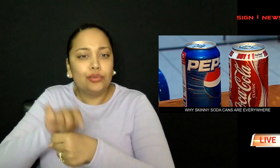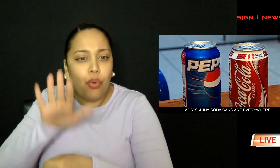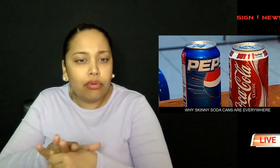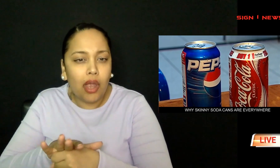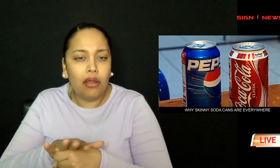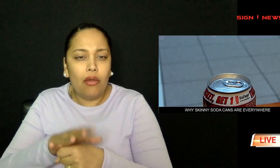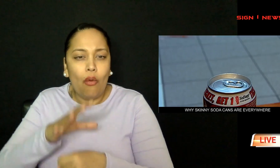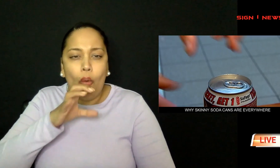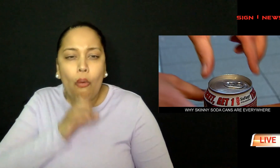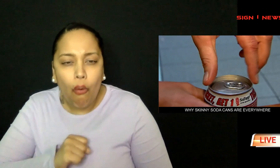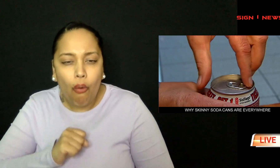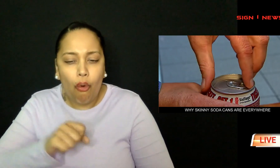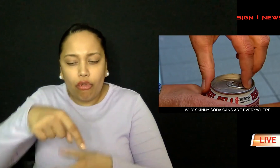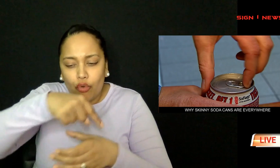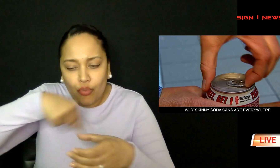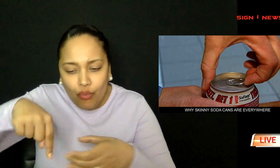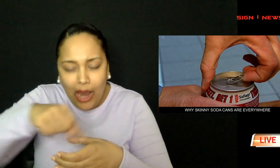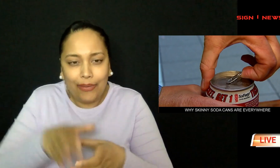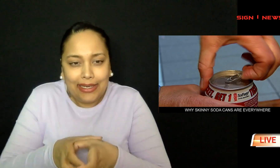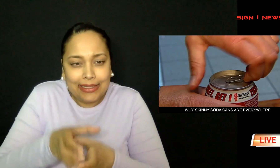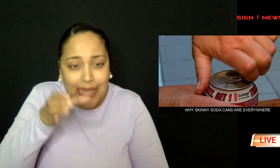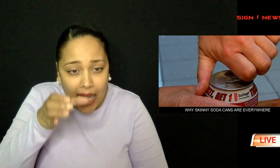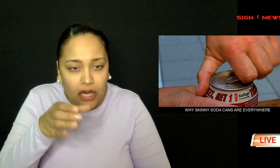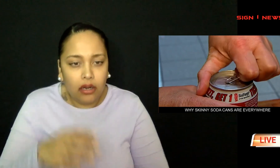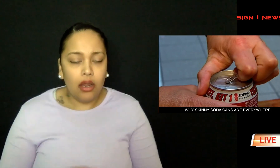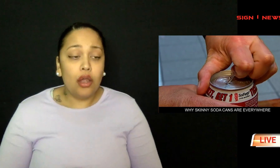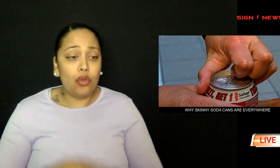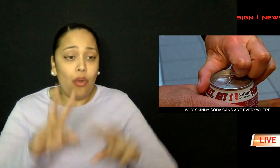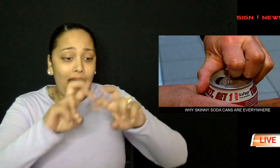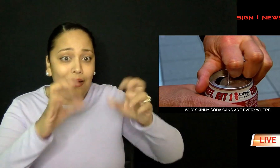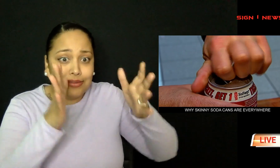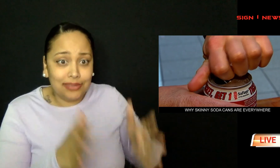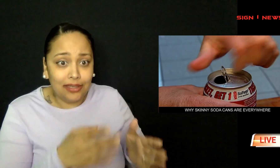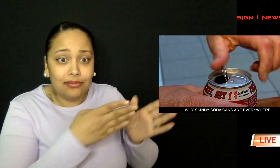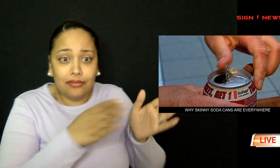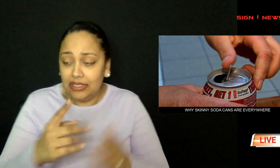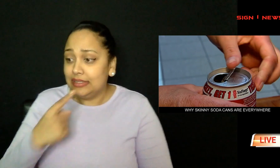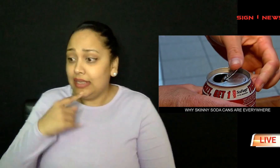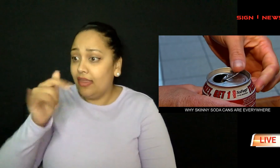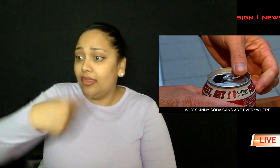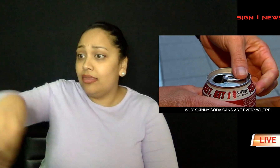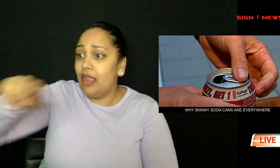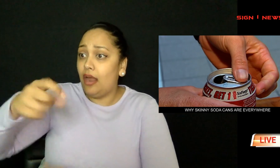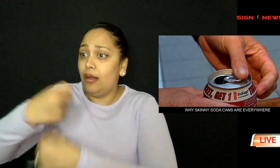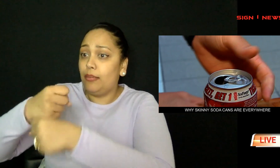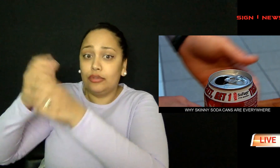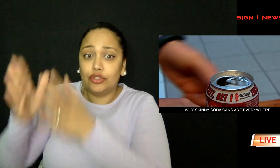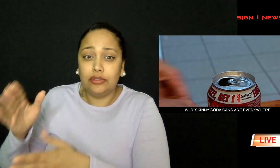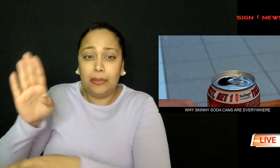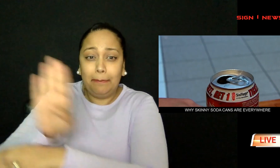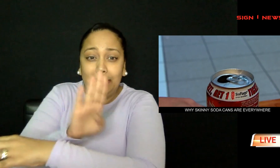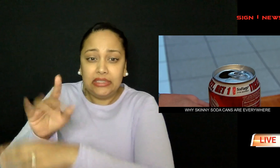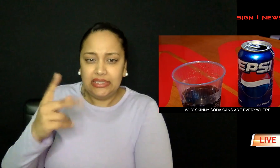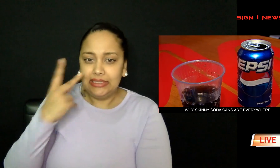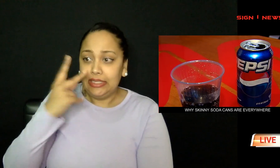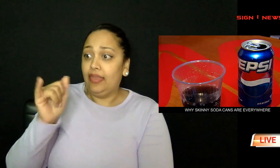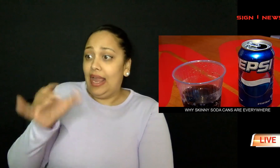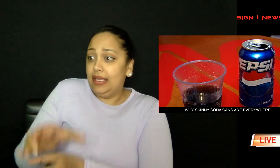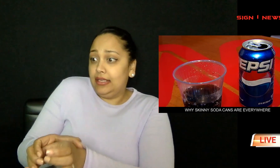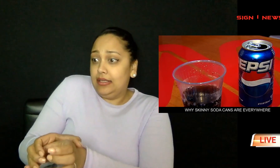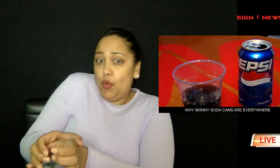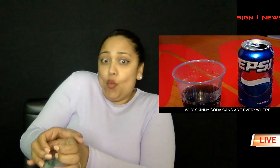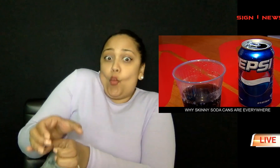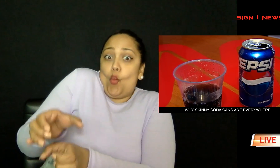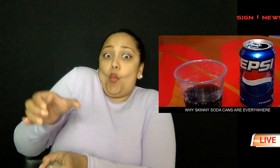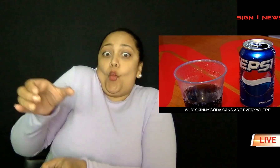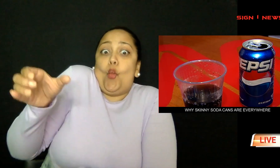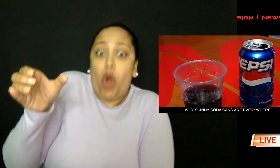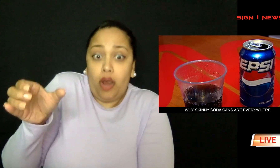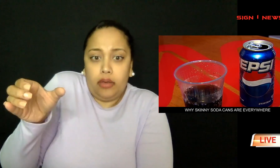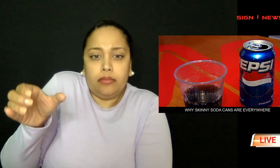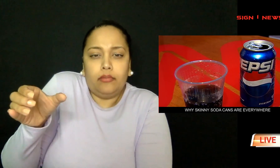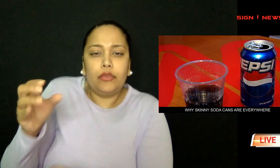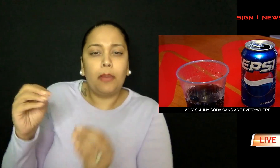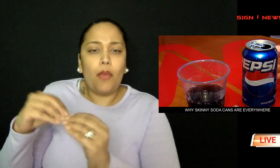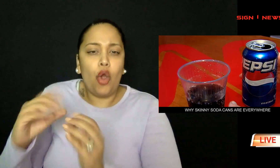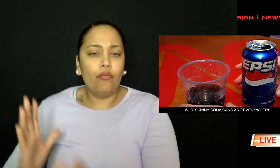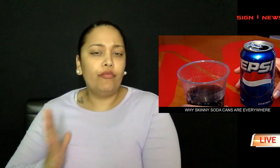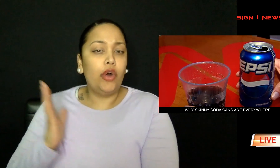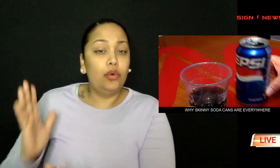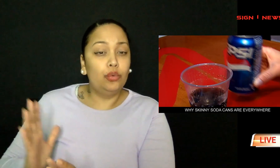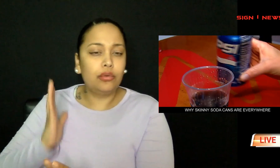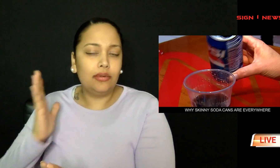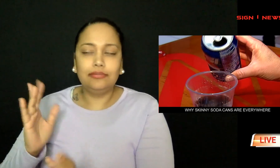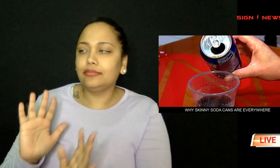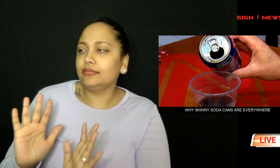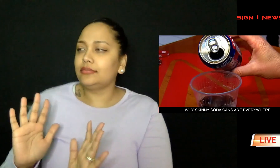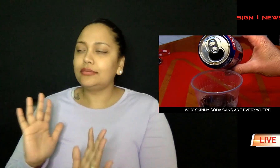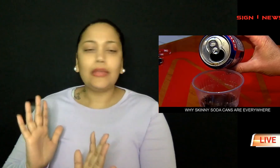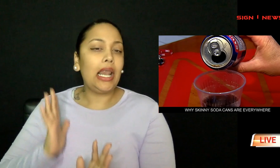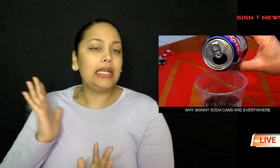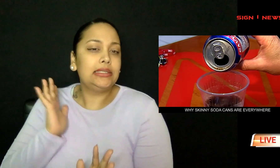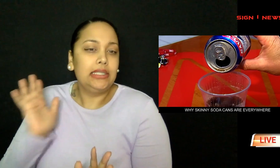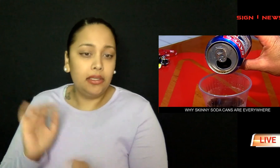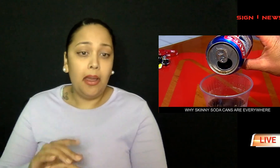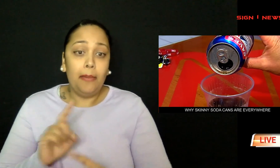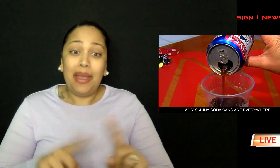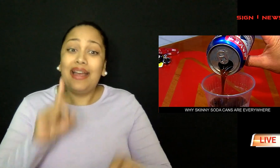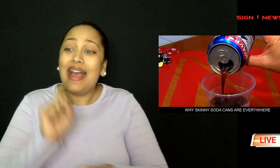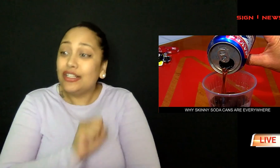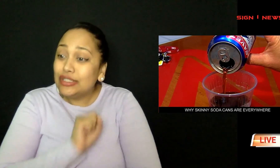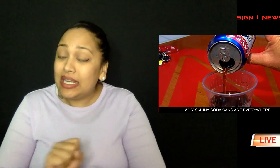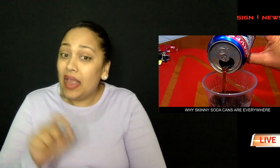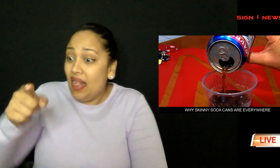beer and sodas in the old round cans analysts say consumers see slim cans as more sophisticated